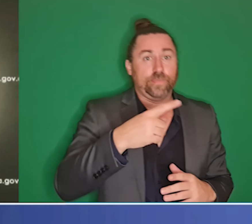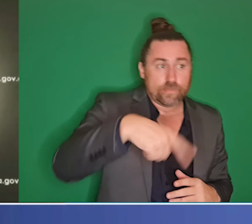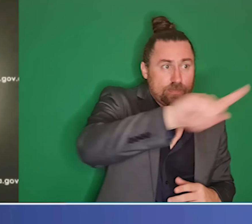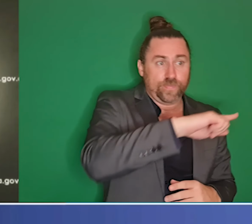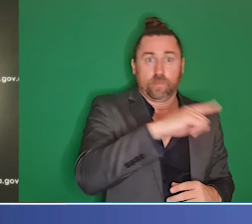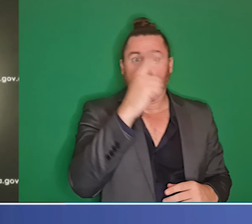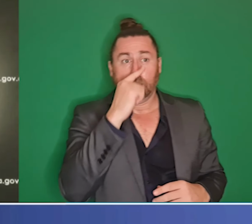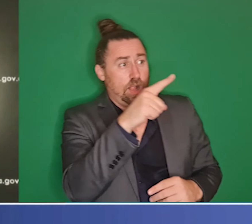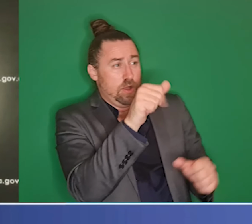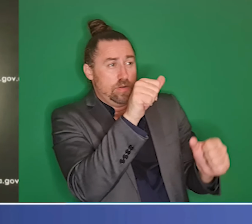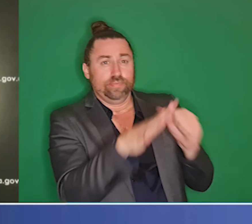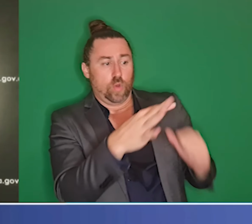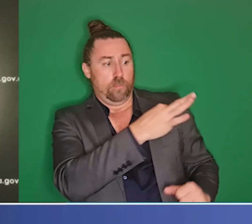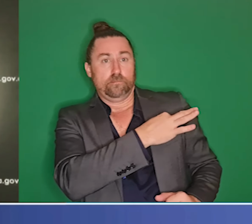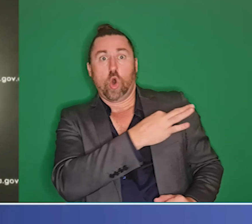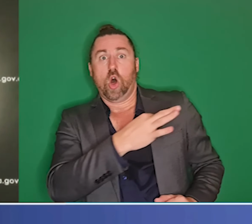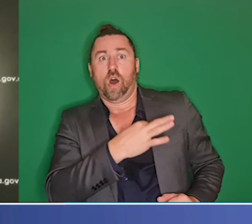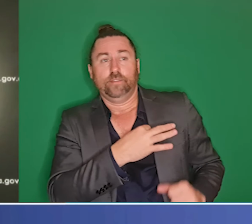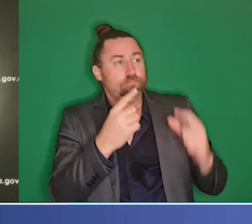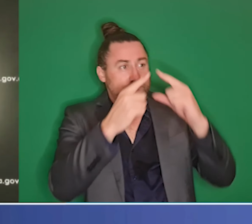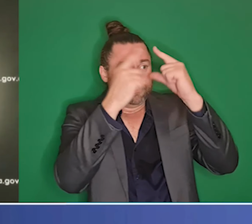to step straight into a hospital environment,